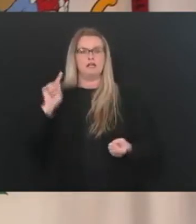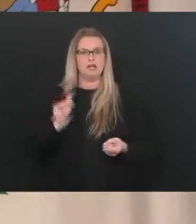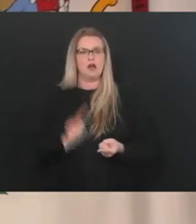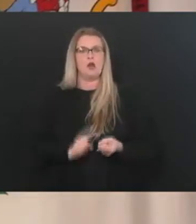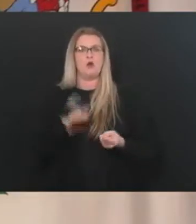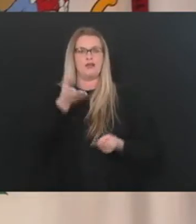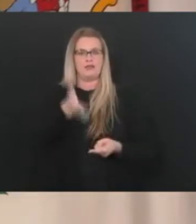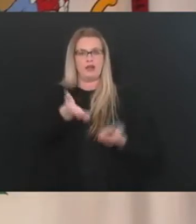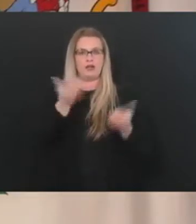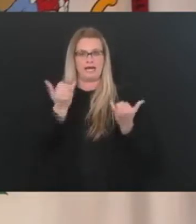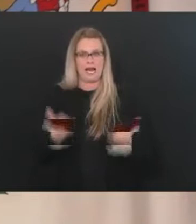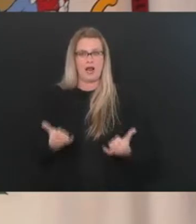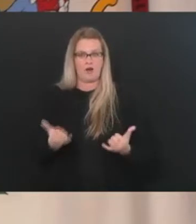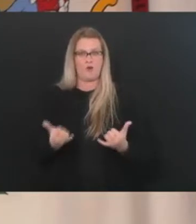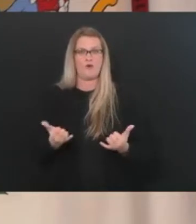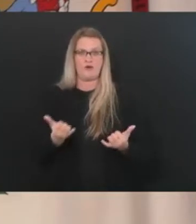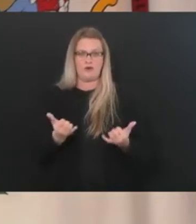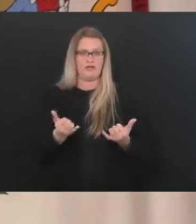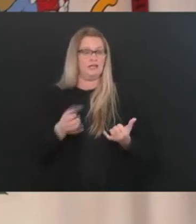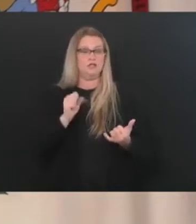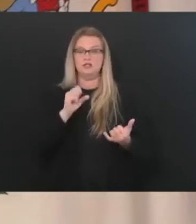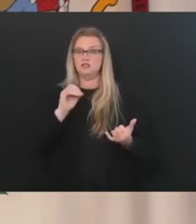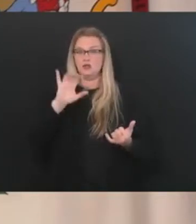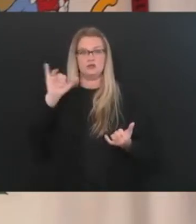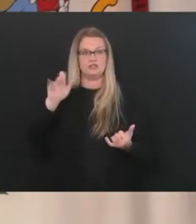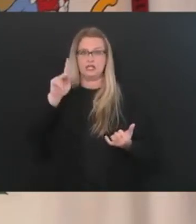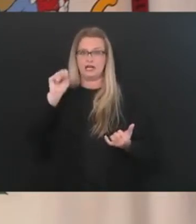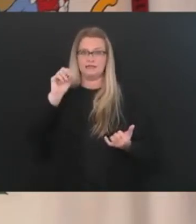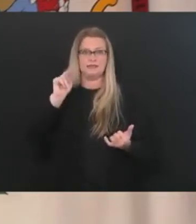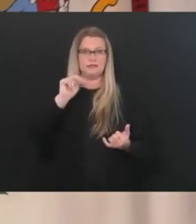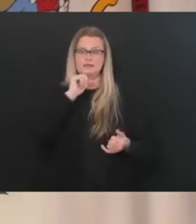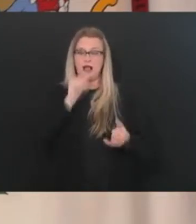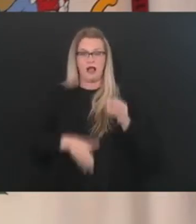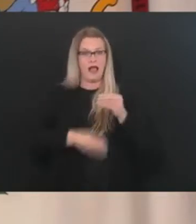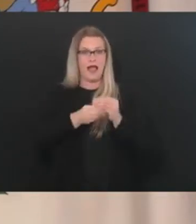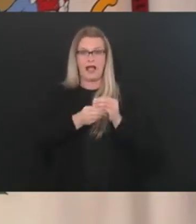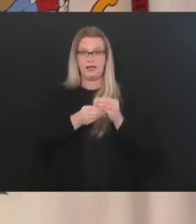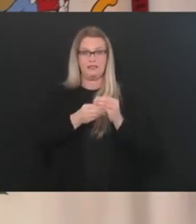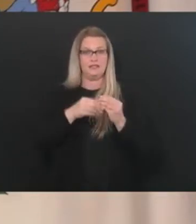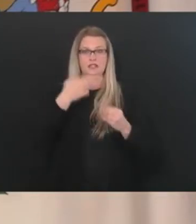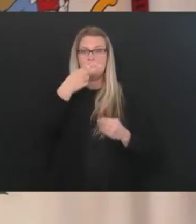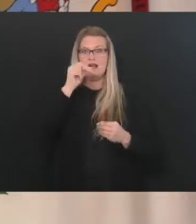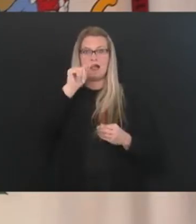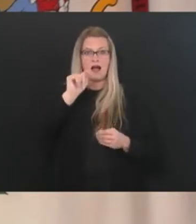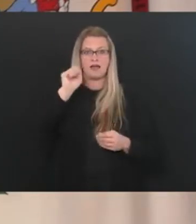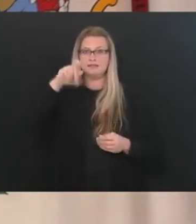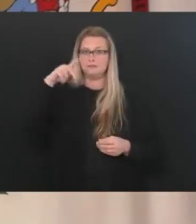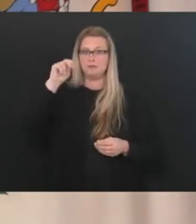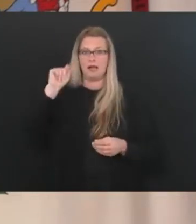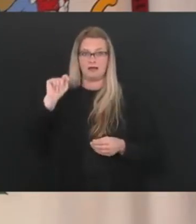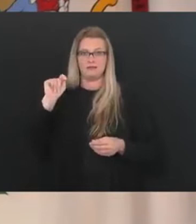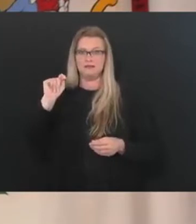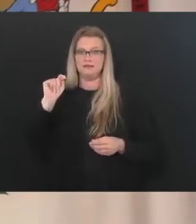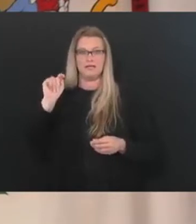TO ADD THEM BECAUSE THEY FEEL LIKE THEY'VE GOT A HANDLE ON THE SITUATION THERE. AND SO THEY DID NOT WANT TO BE